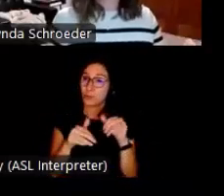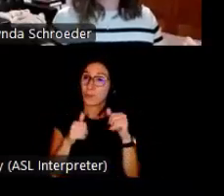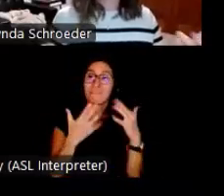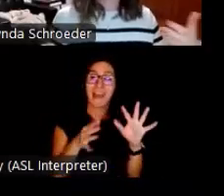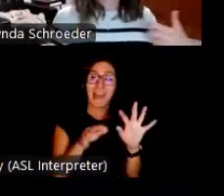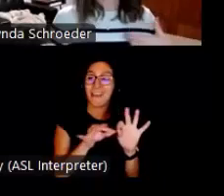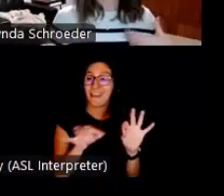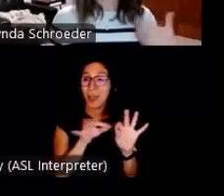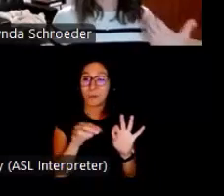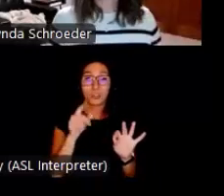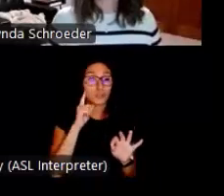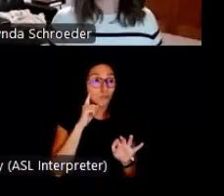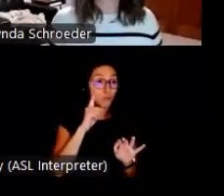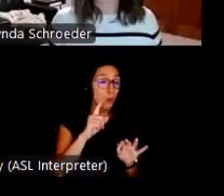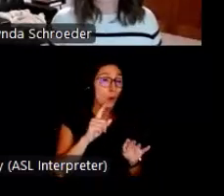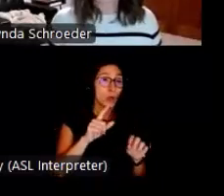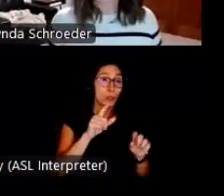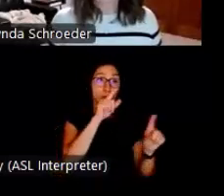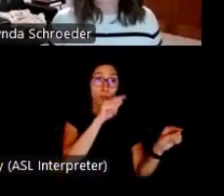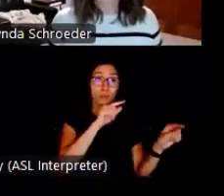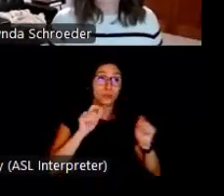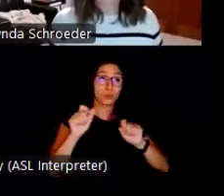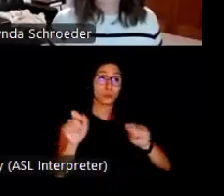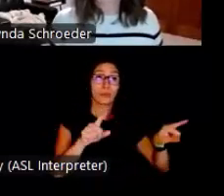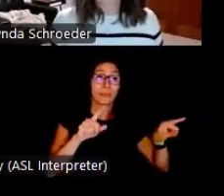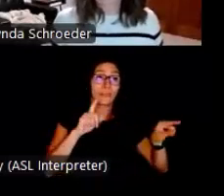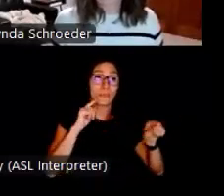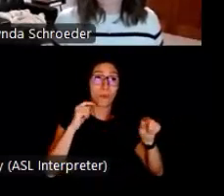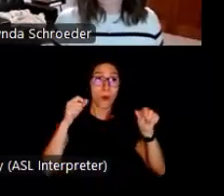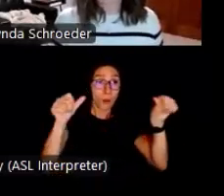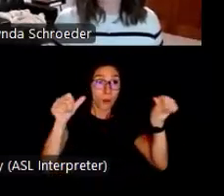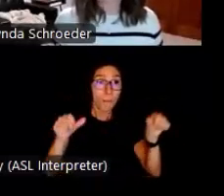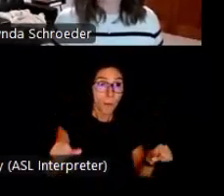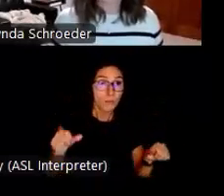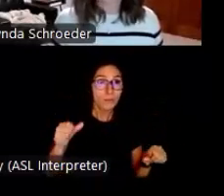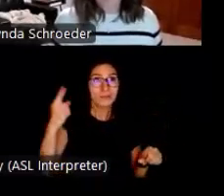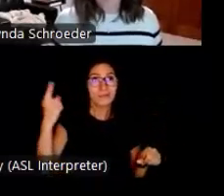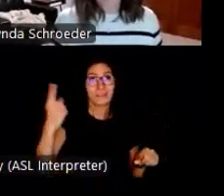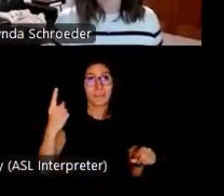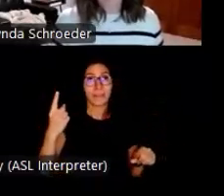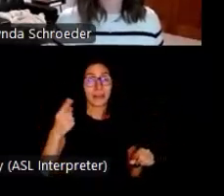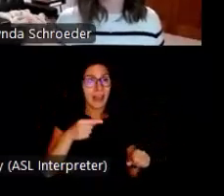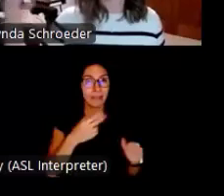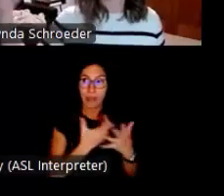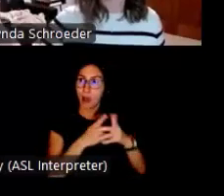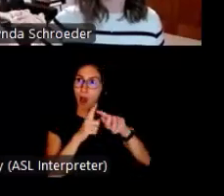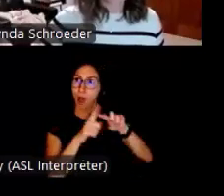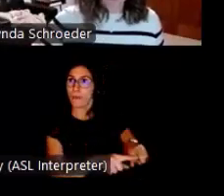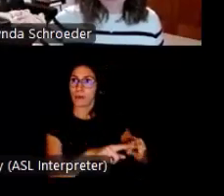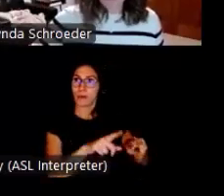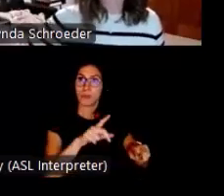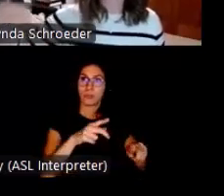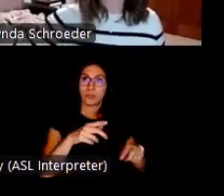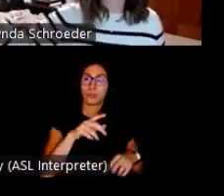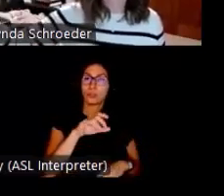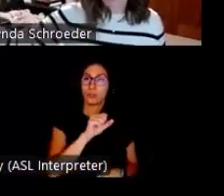And then they are using social media as a way to lift up access to their policy briefs or journal